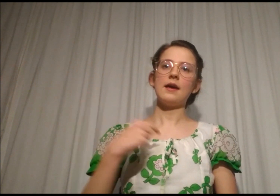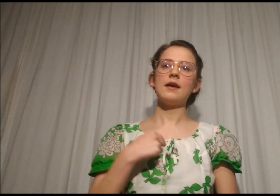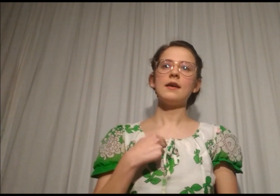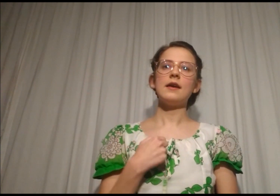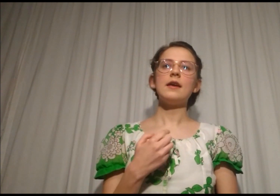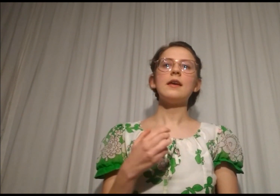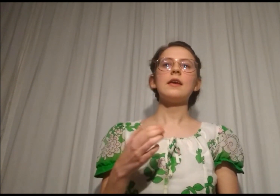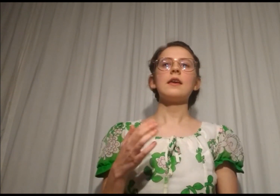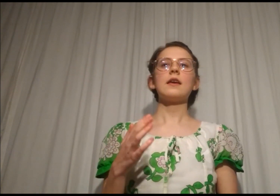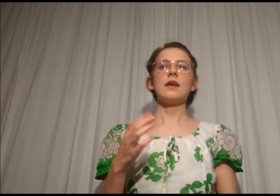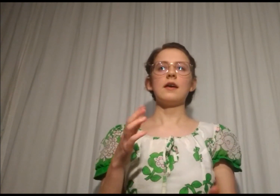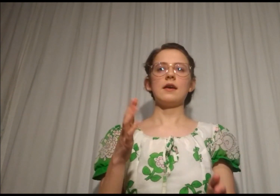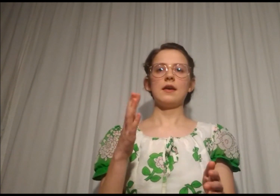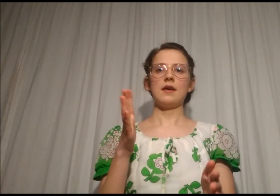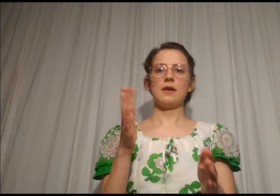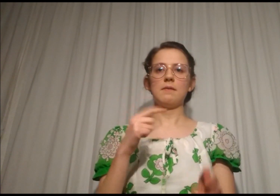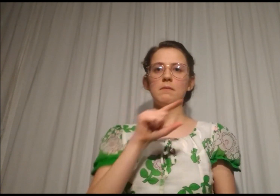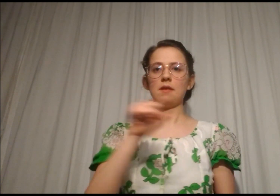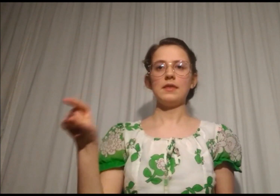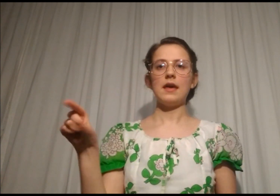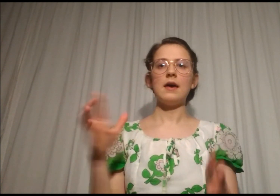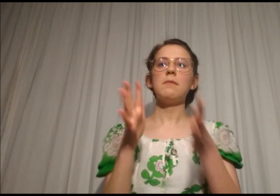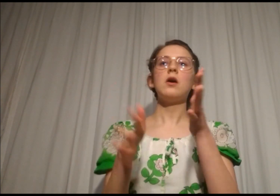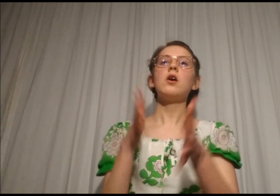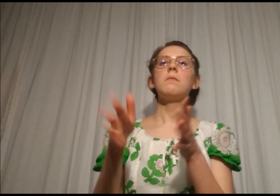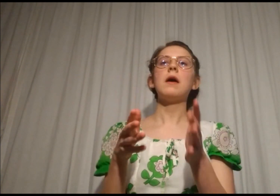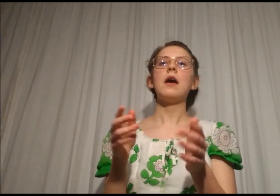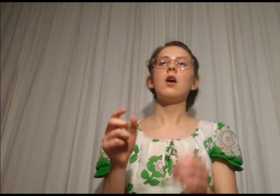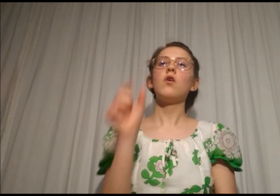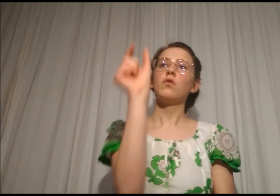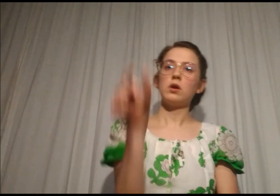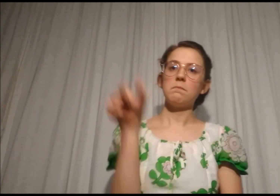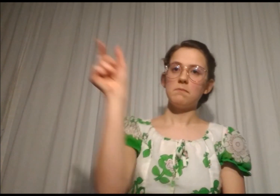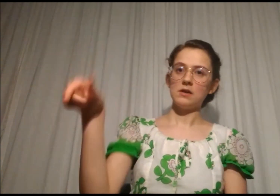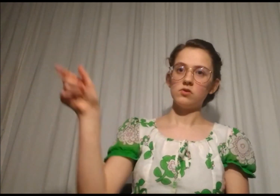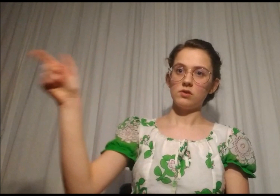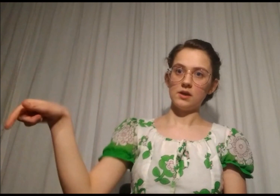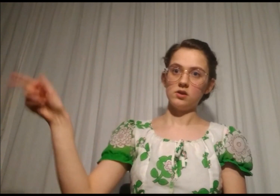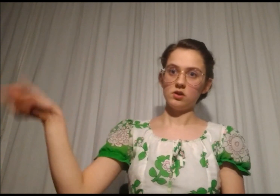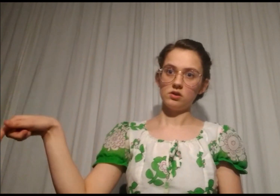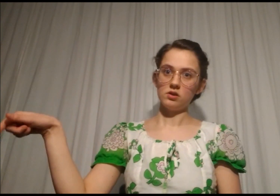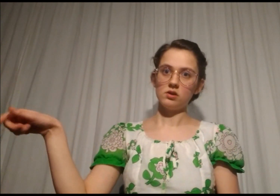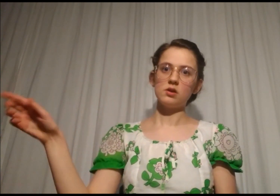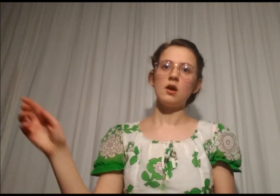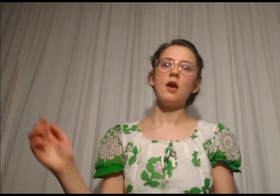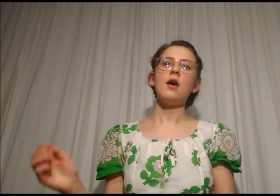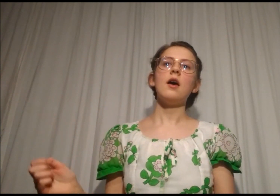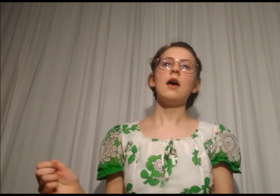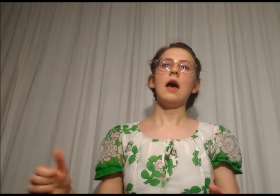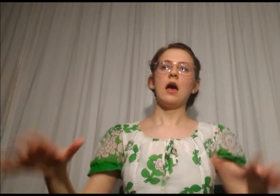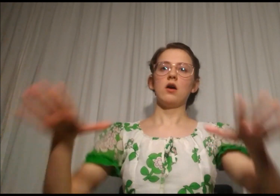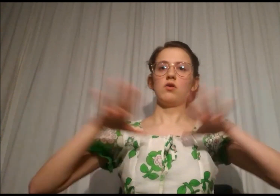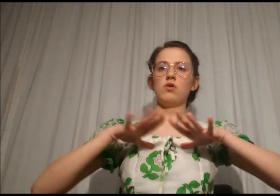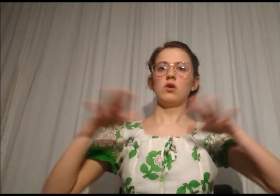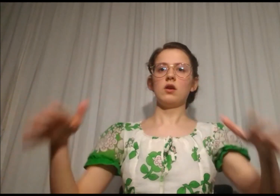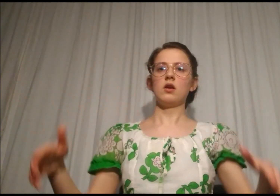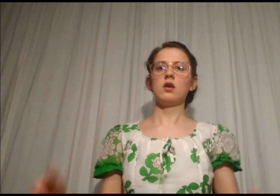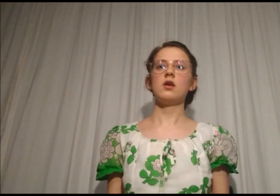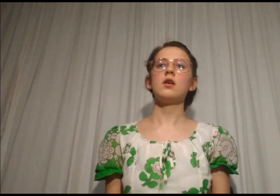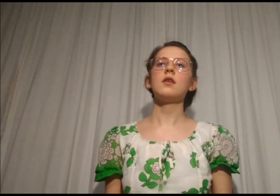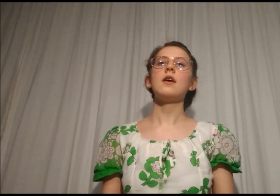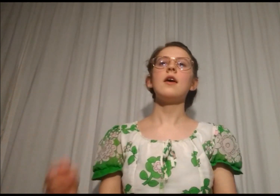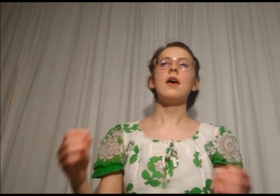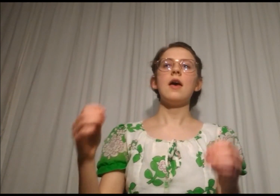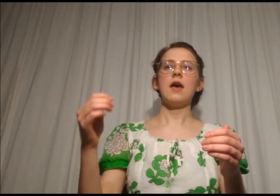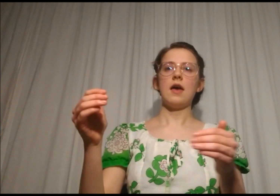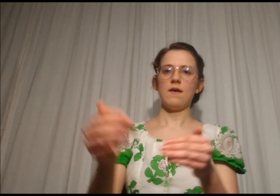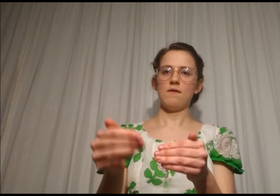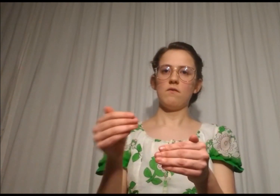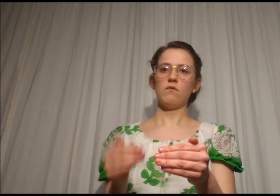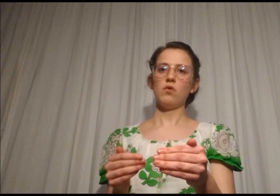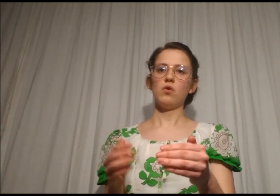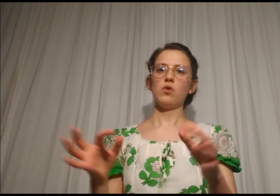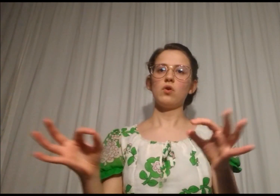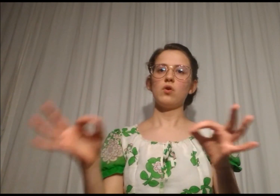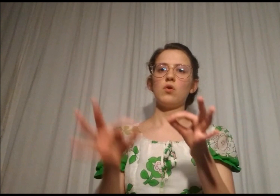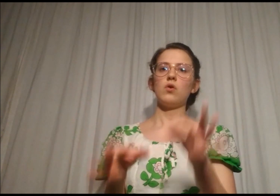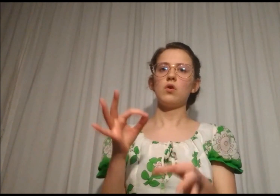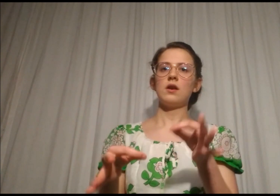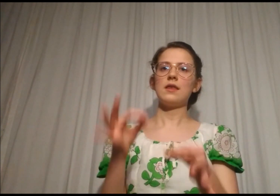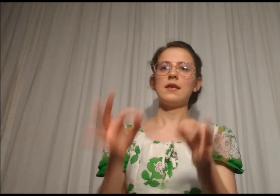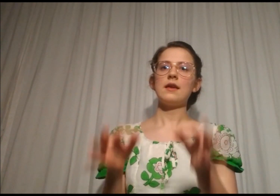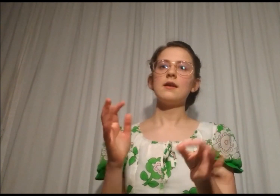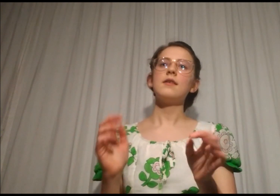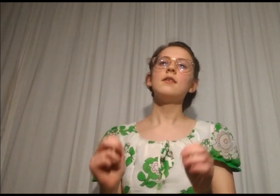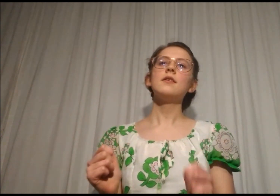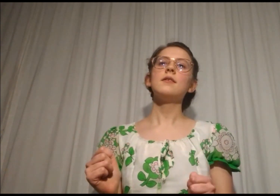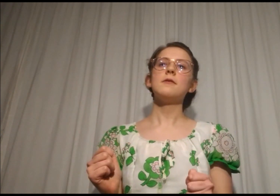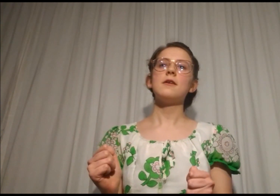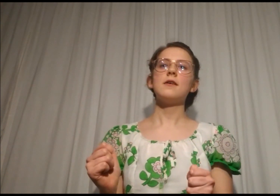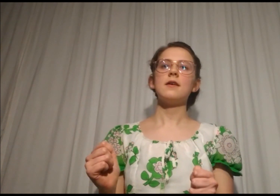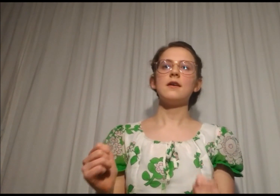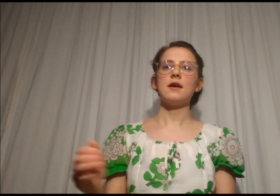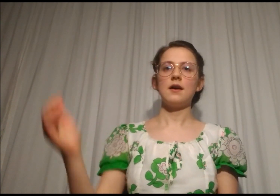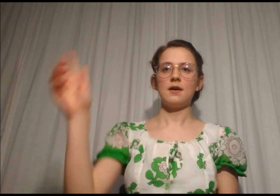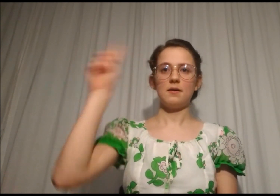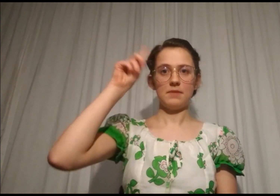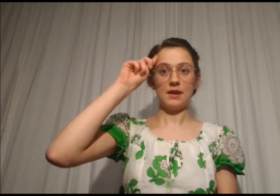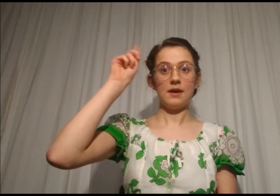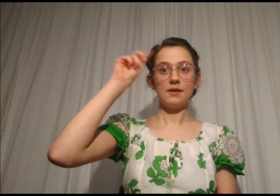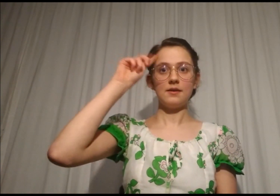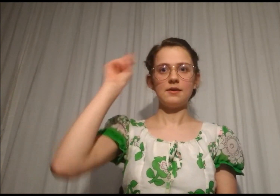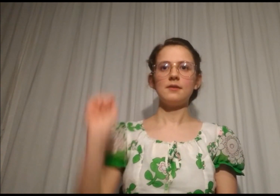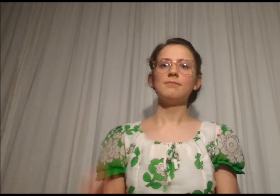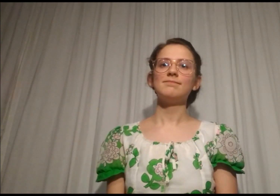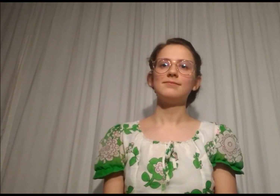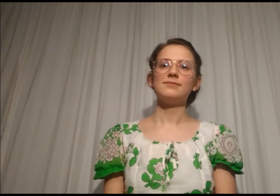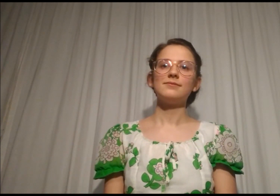I created name signs for the characters from Pride and Prejudice.